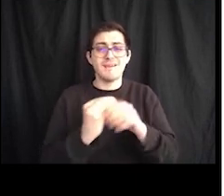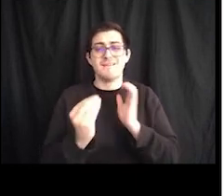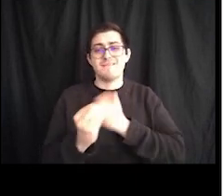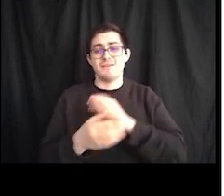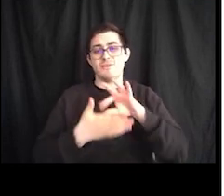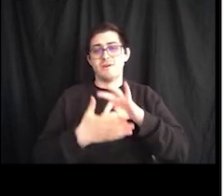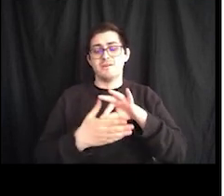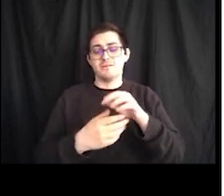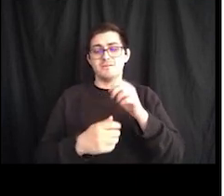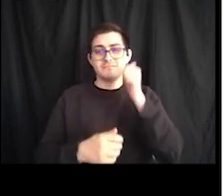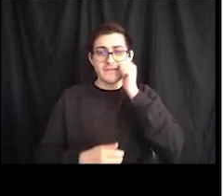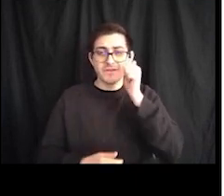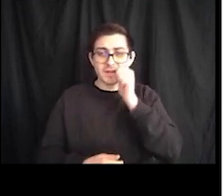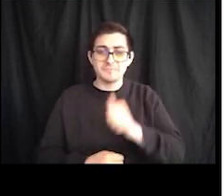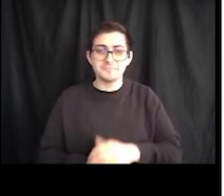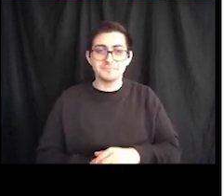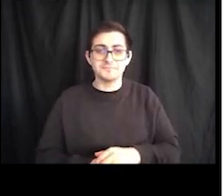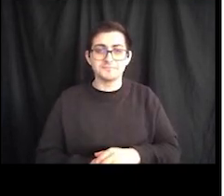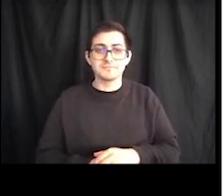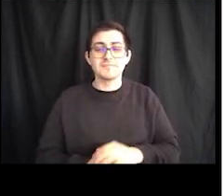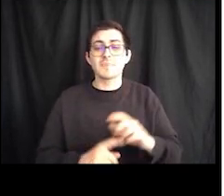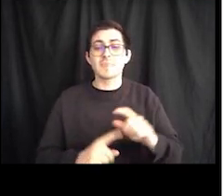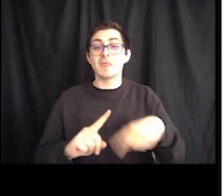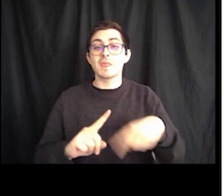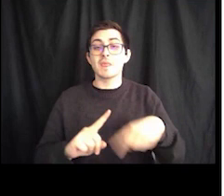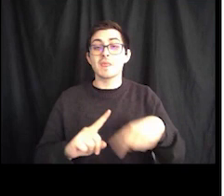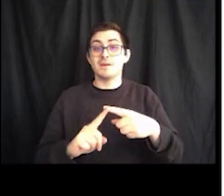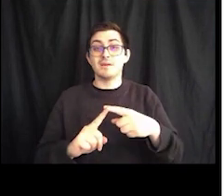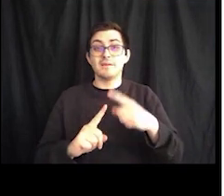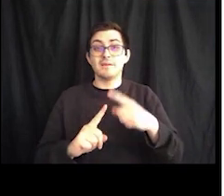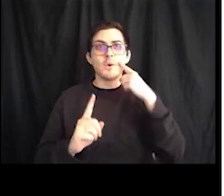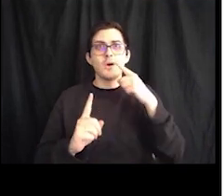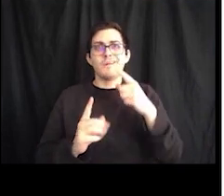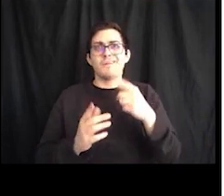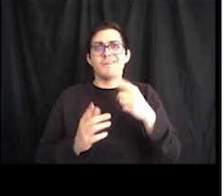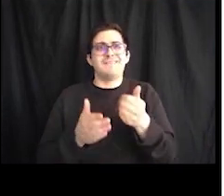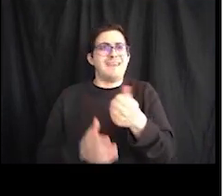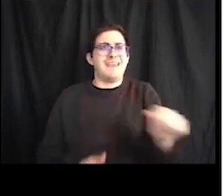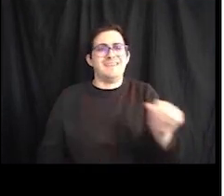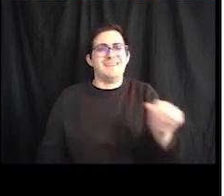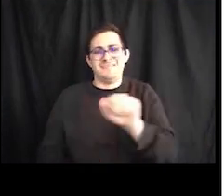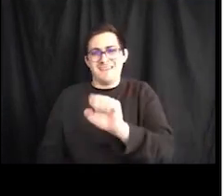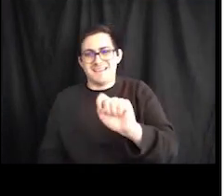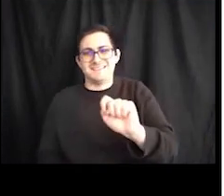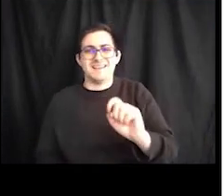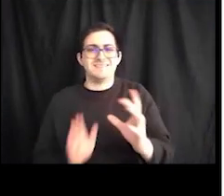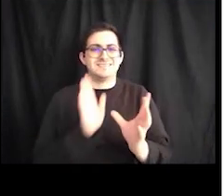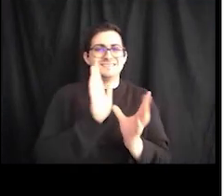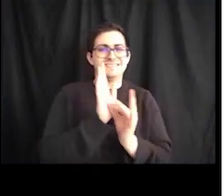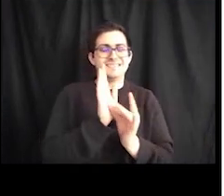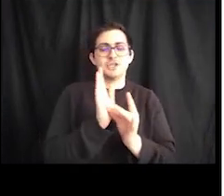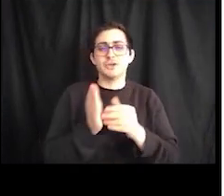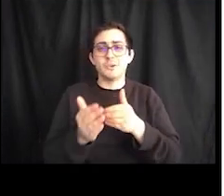So in Figma create any kind of stickers or assets you may want to share with the community, put in that auto layout magic or whatever it is you want to do,